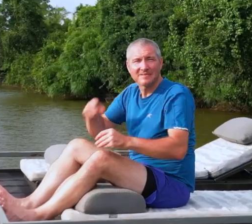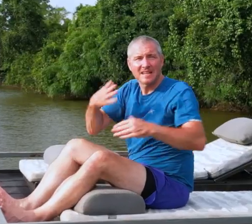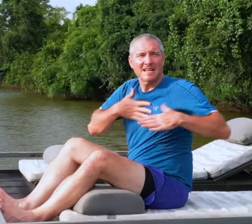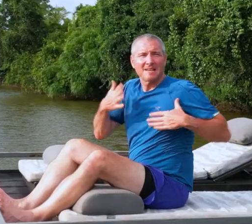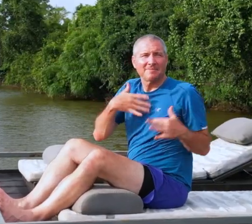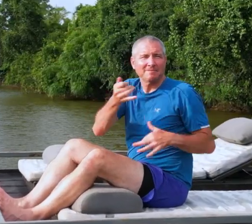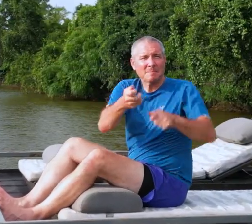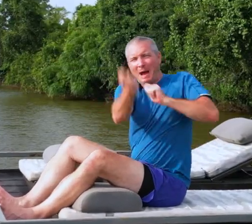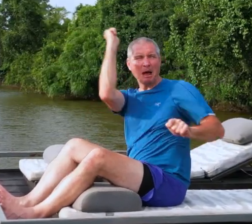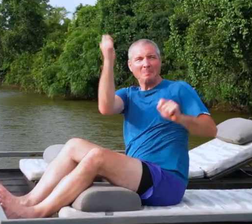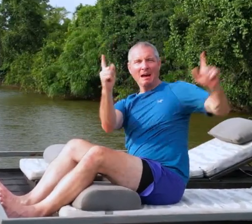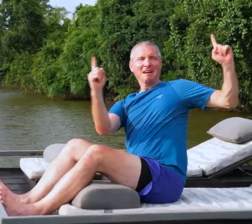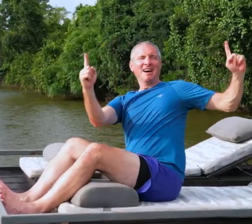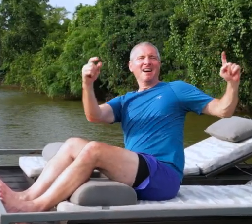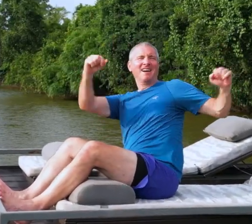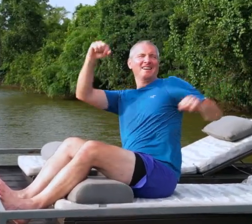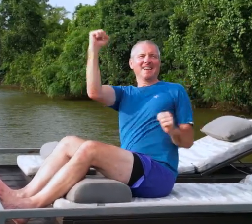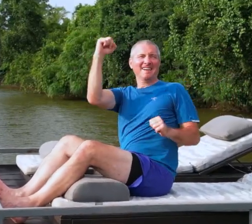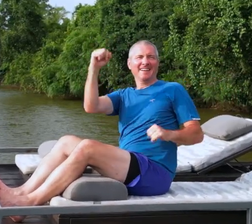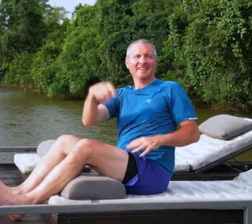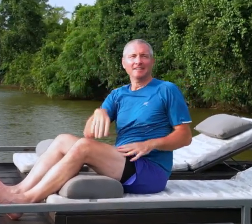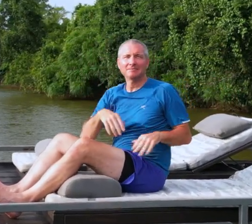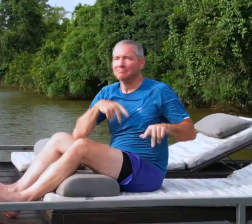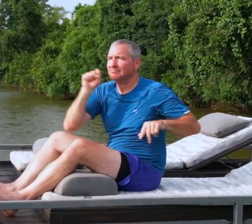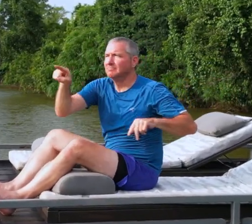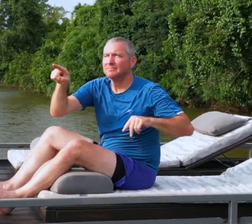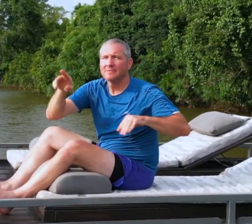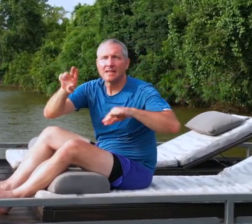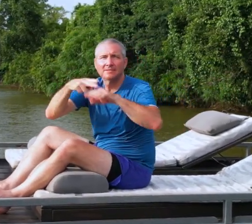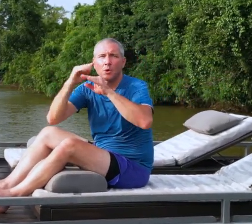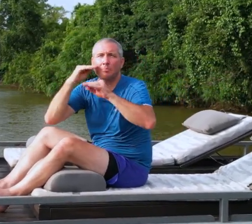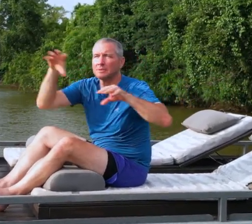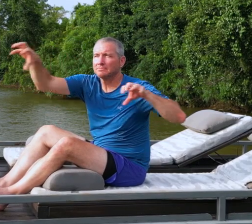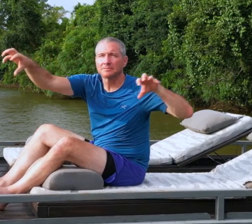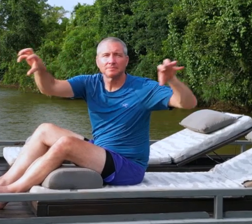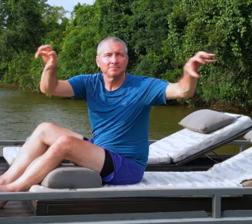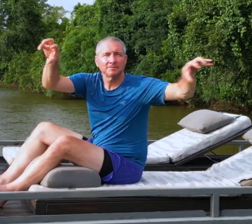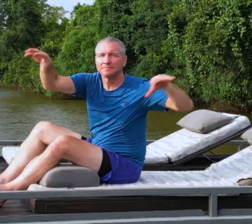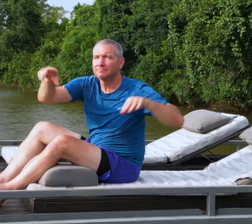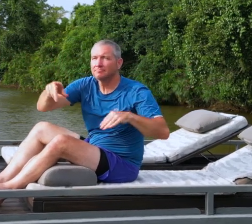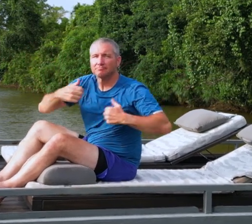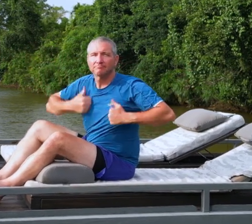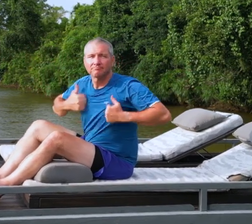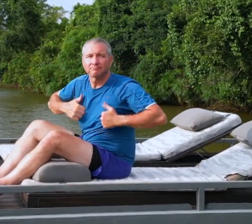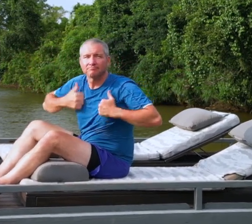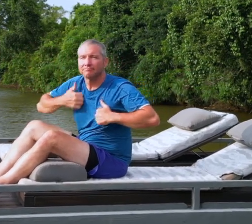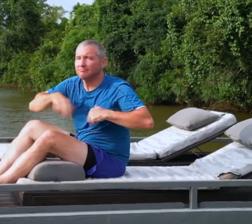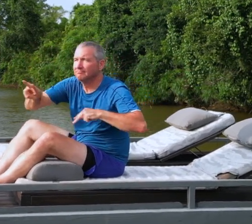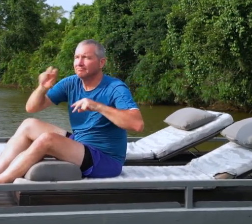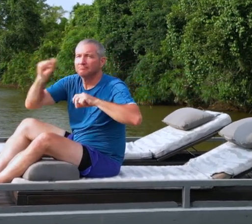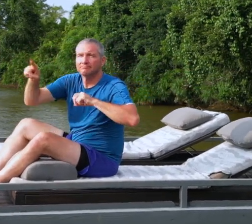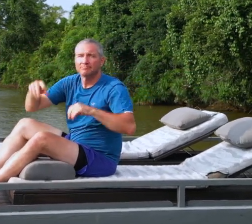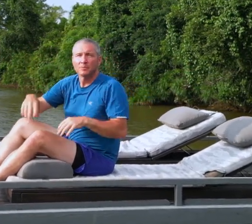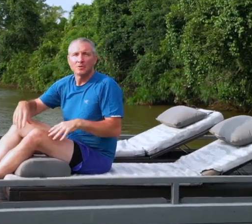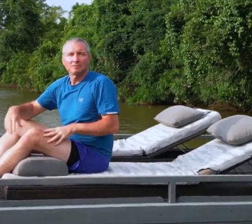I’m happy he caught something, I’m cheering him on! Natural homes dot this forest and I’m seeing people washing up in the river.